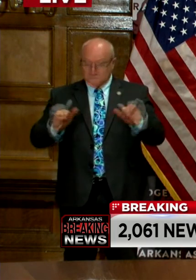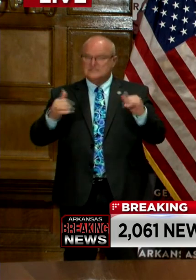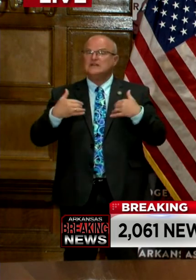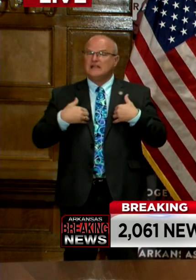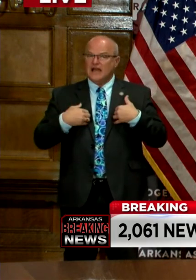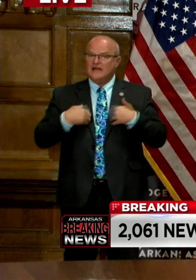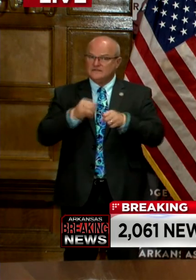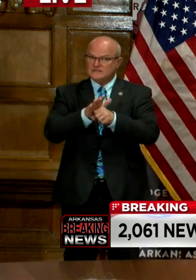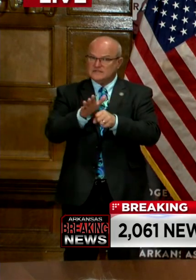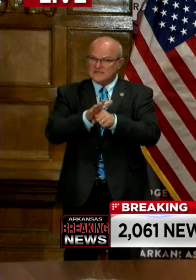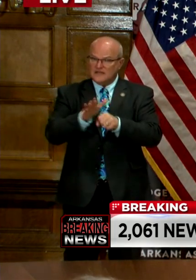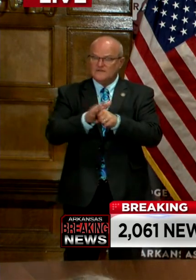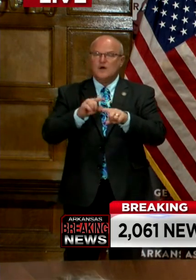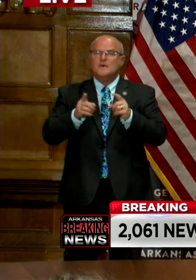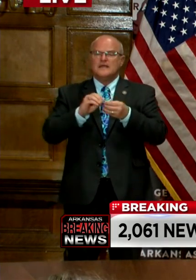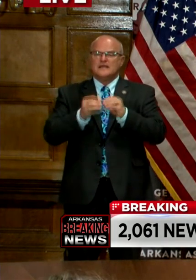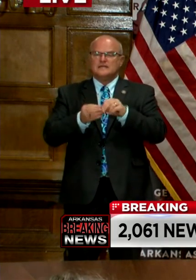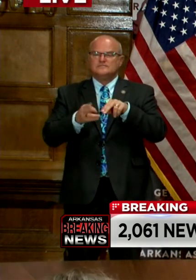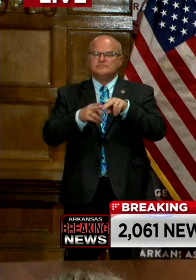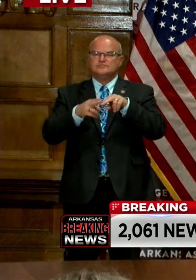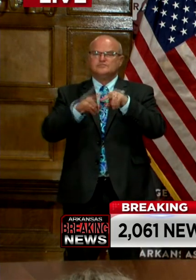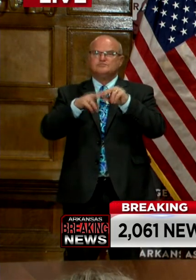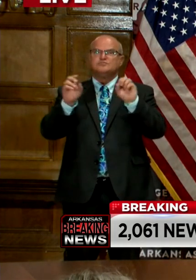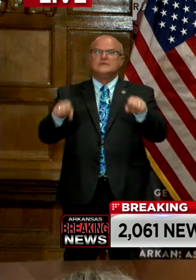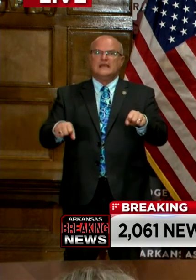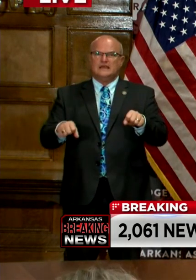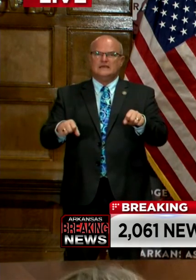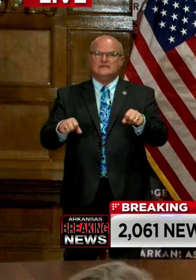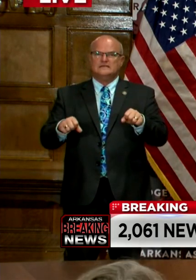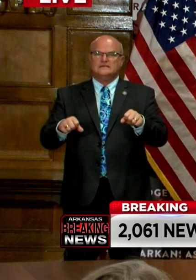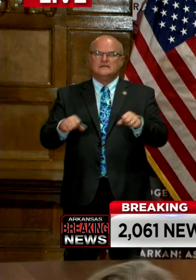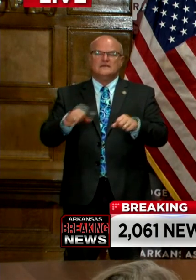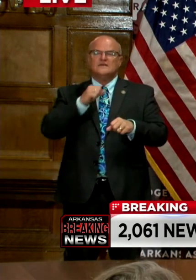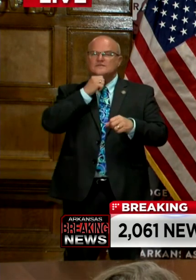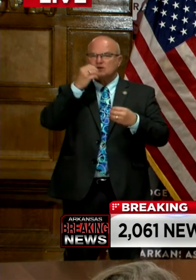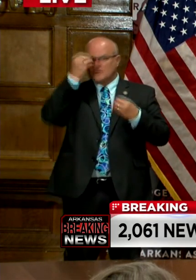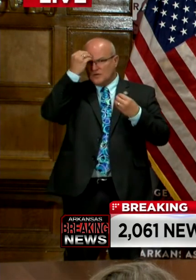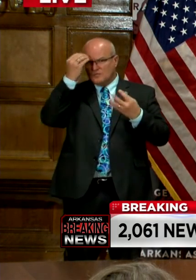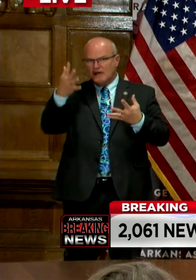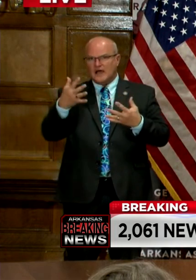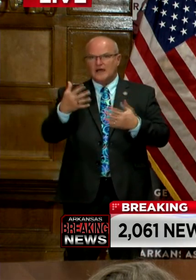FORTH OF FOURTH OF JULY AND LABOR DAY WE'VE SEEN SURGES AFTERWARDS. WE'RE AT HIGH LEVEL OF